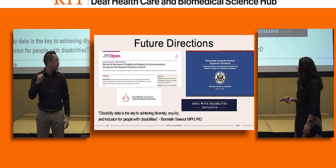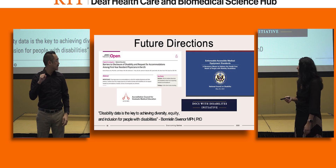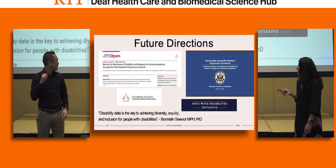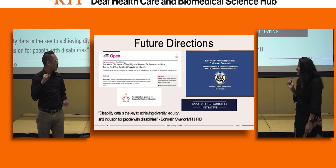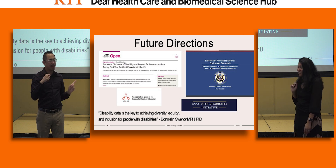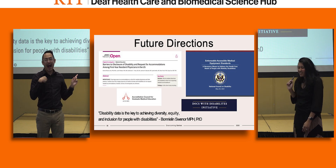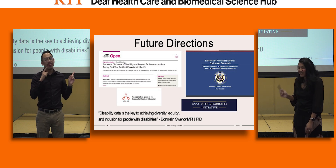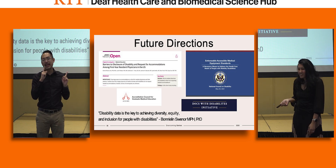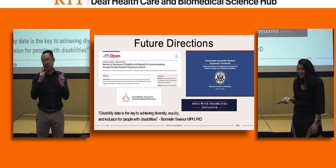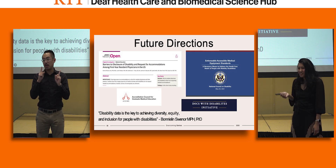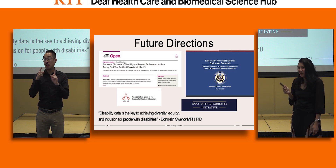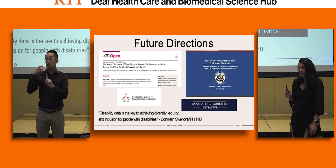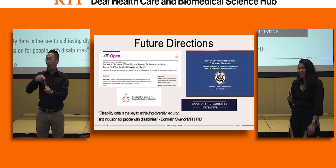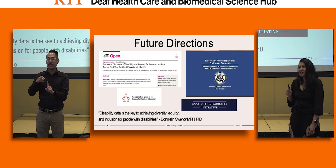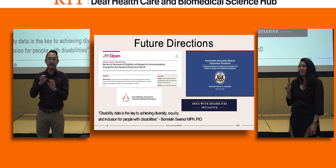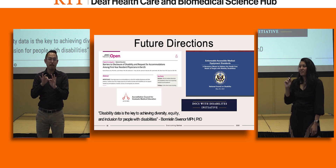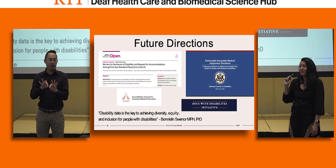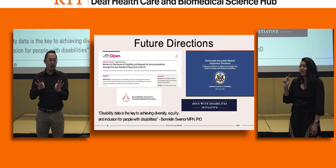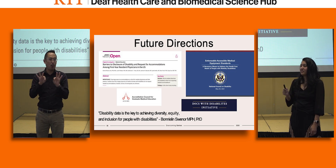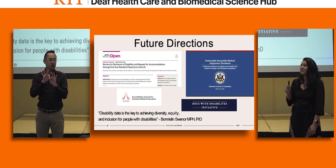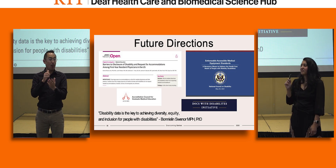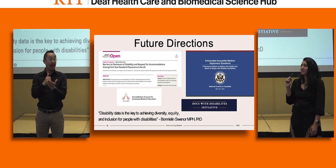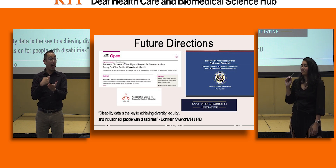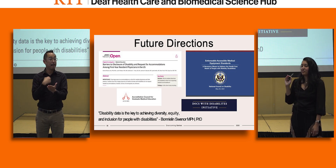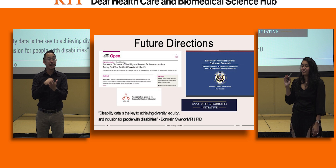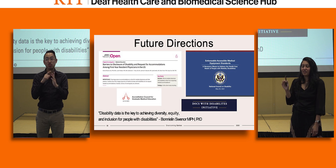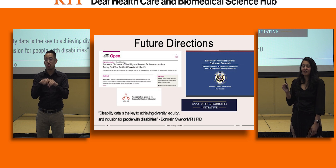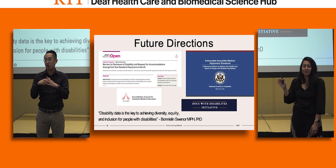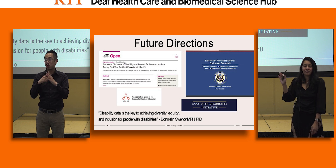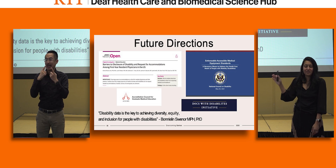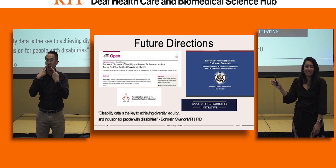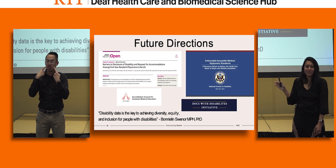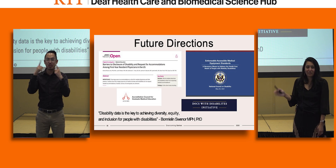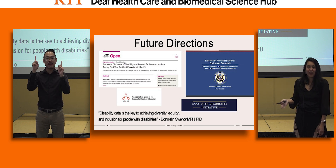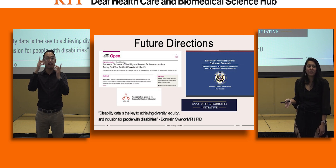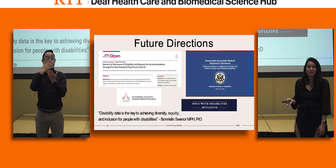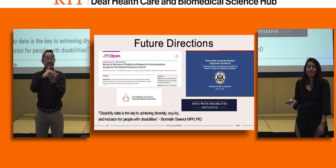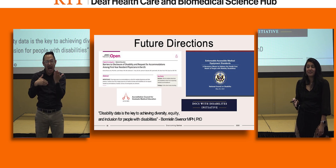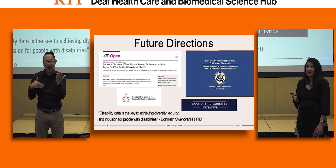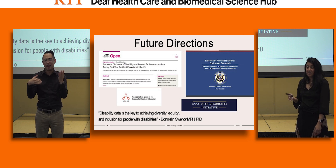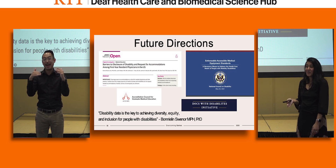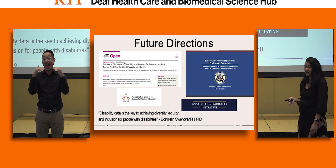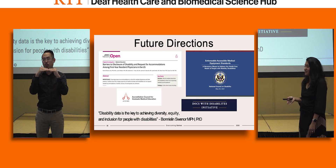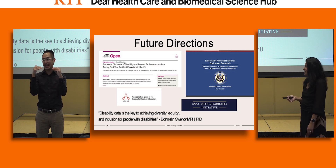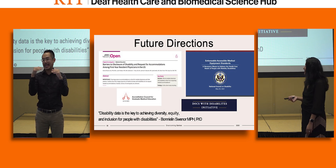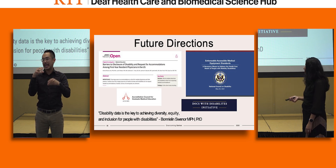I think is the key to having us start to achieve some equity in medicine